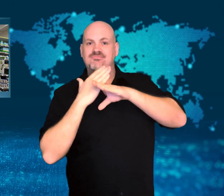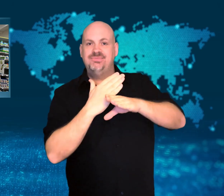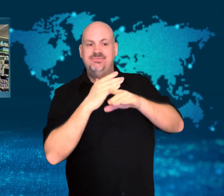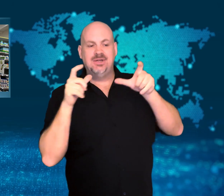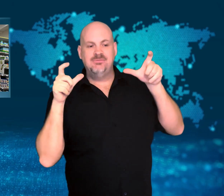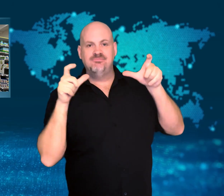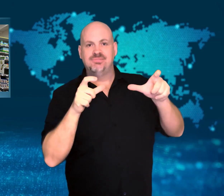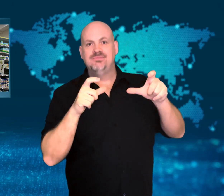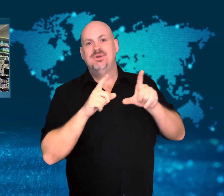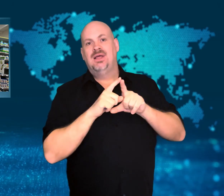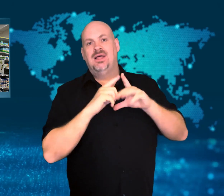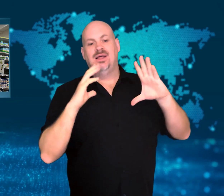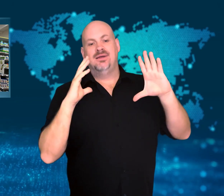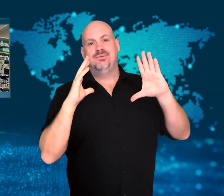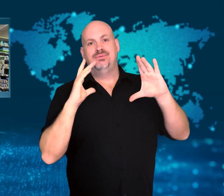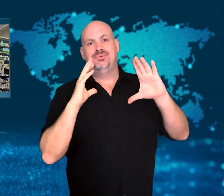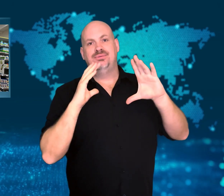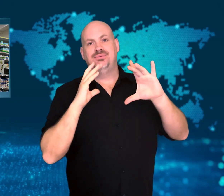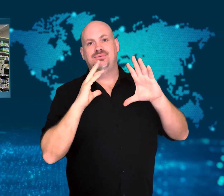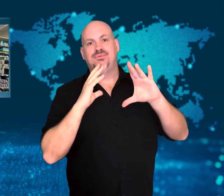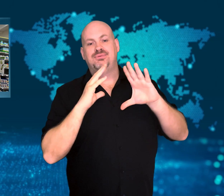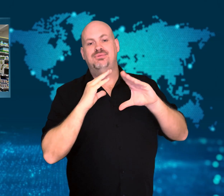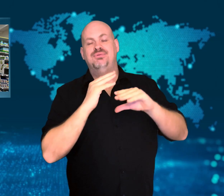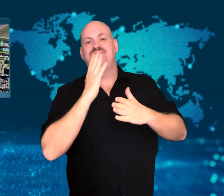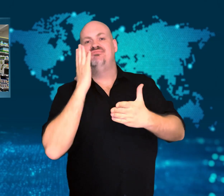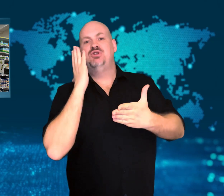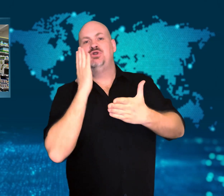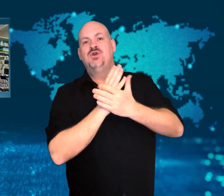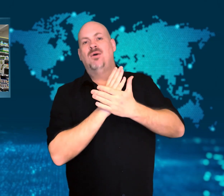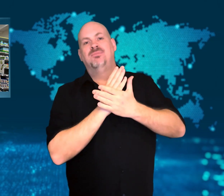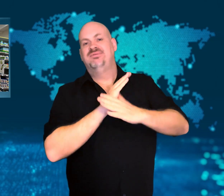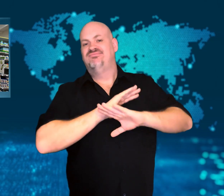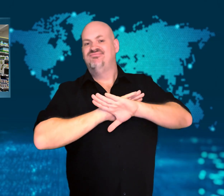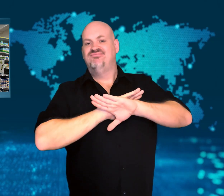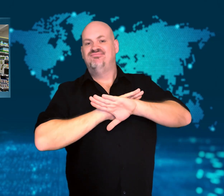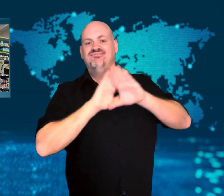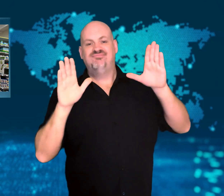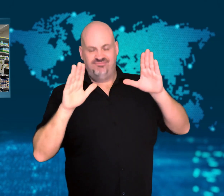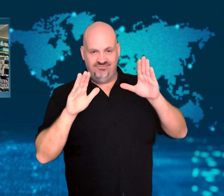the oil market has also spiked.